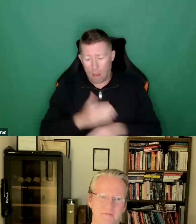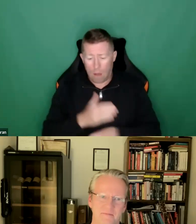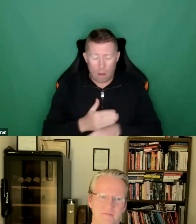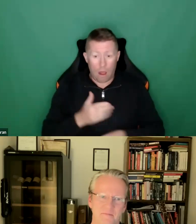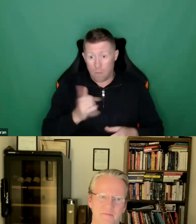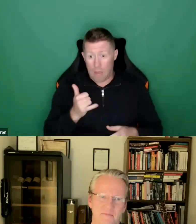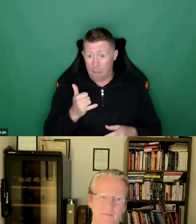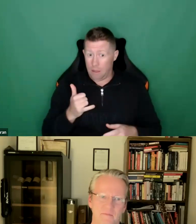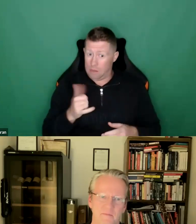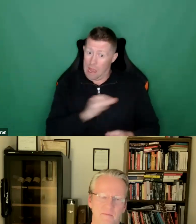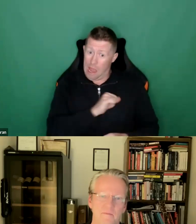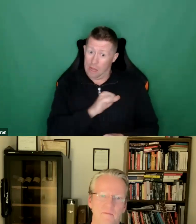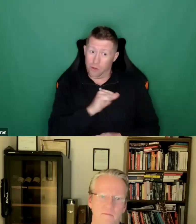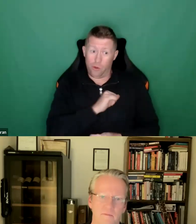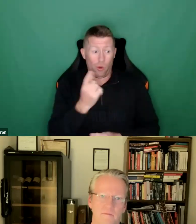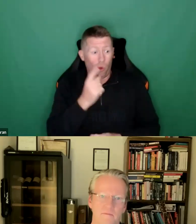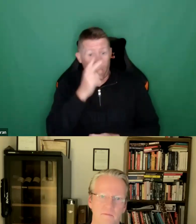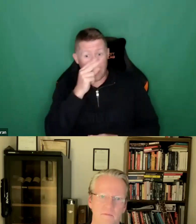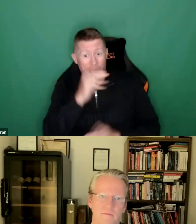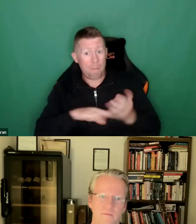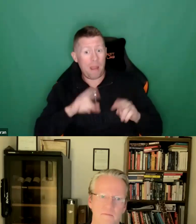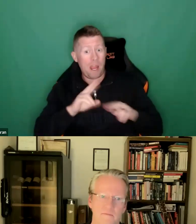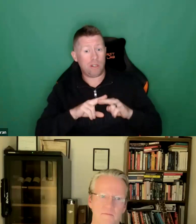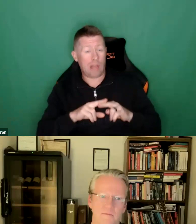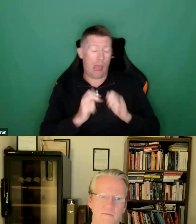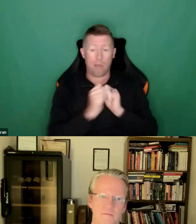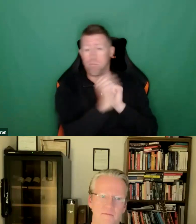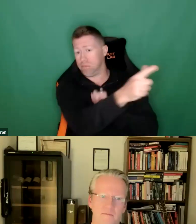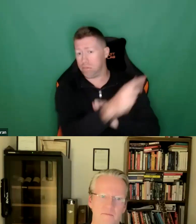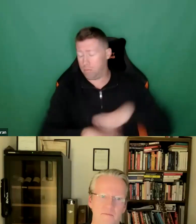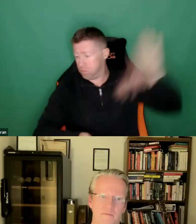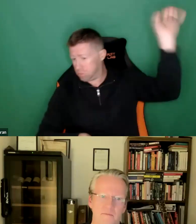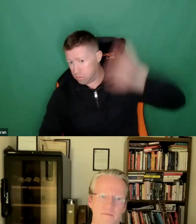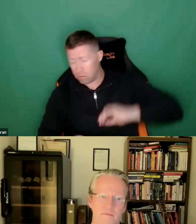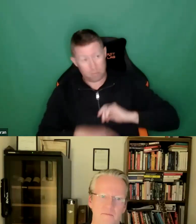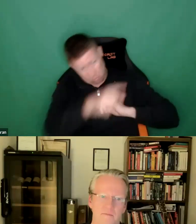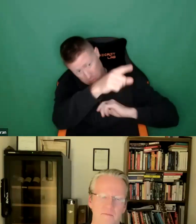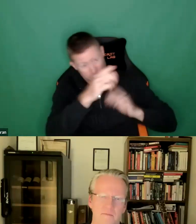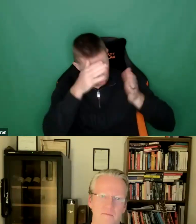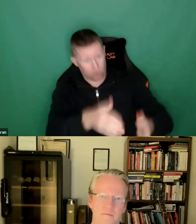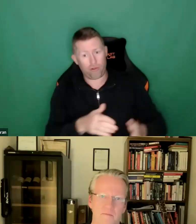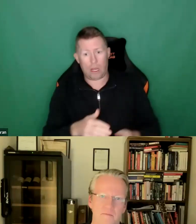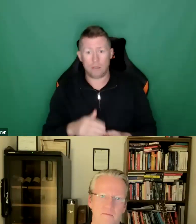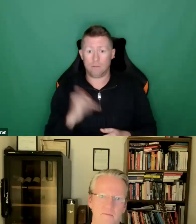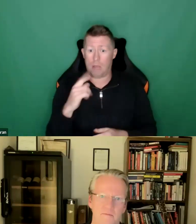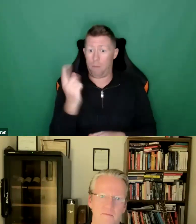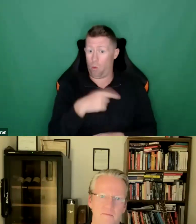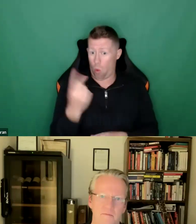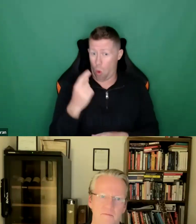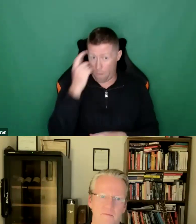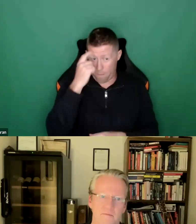it. And parents would love it, right? So I wonder if there is a bit of a sea change in